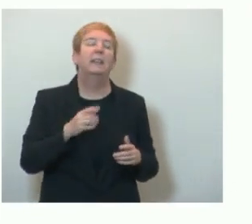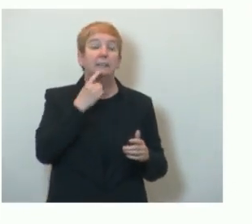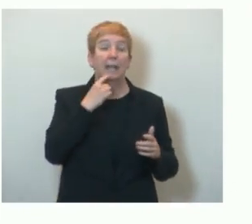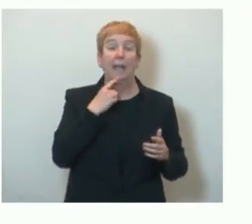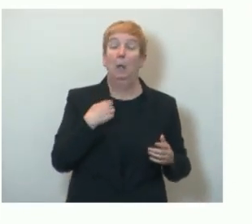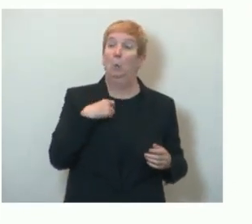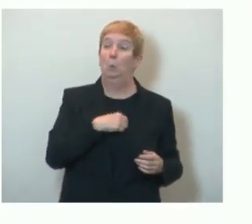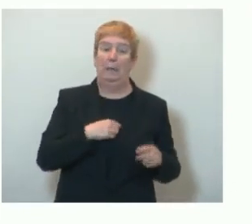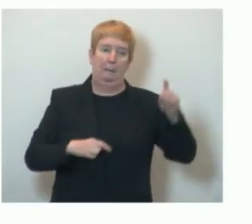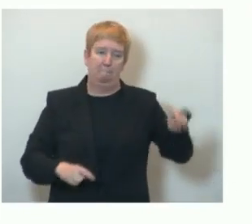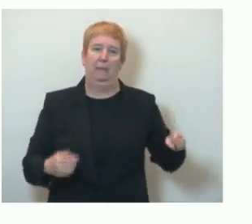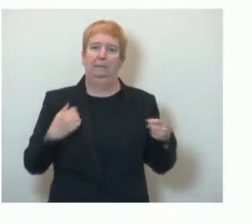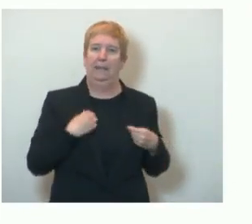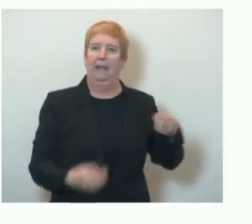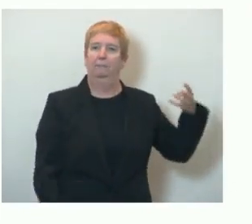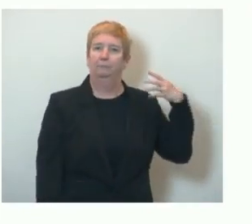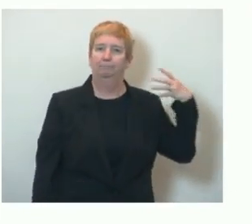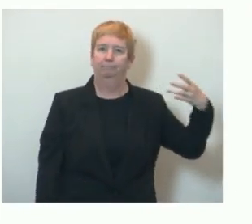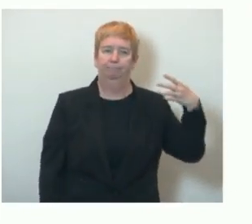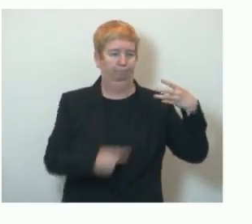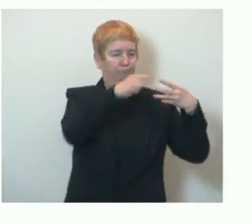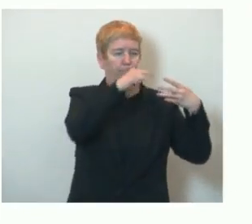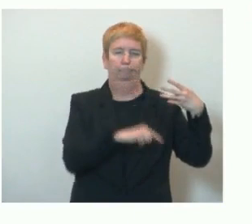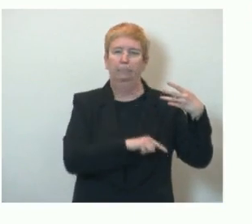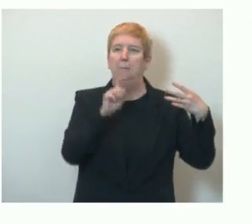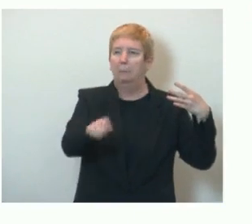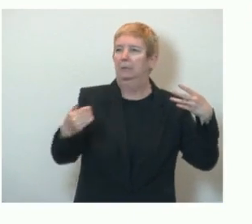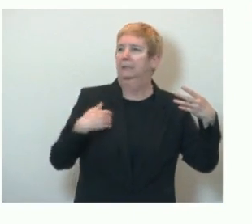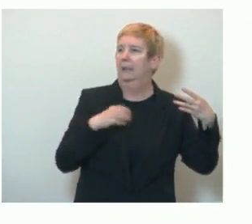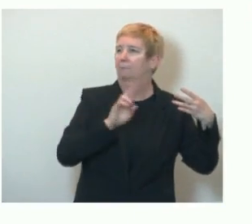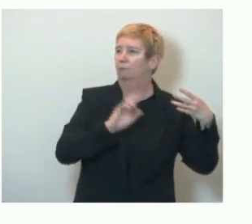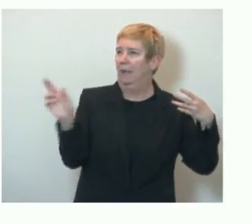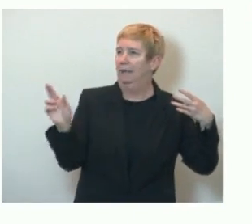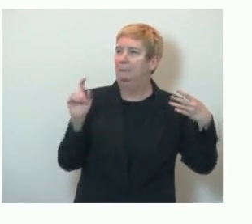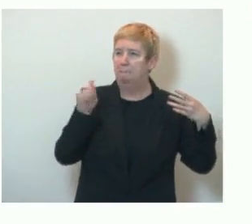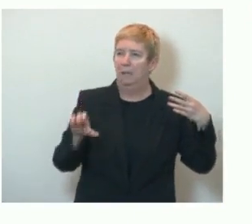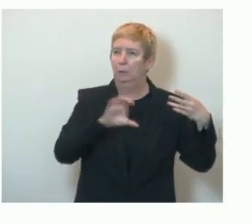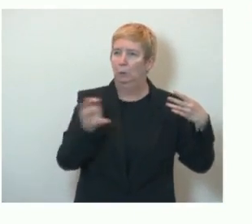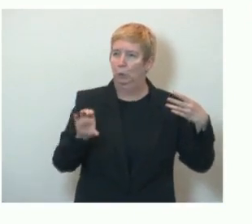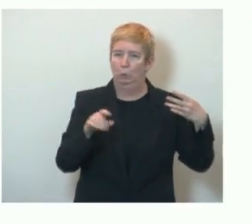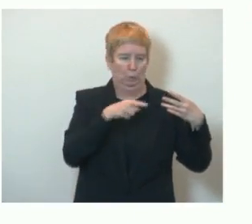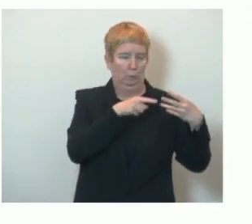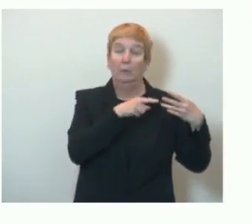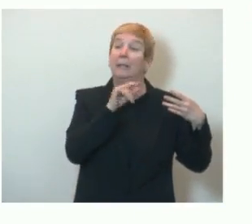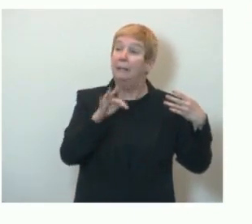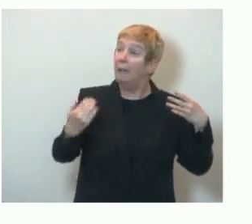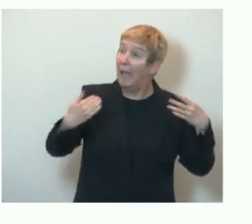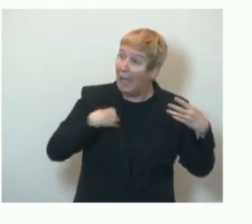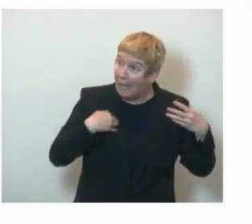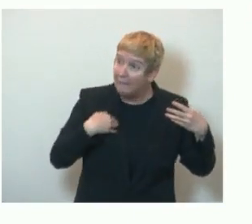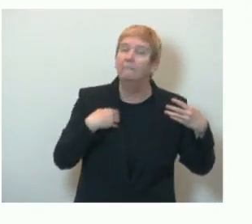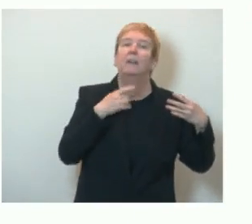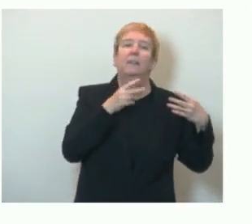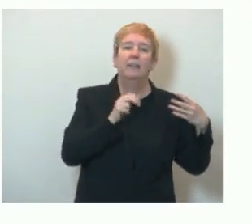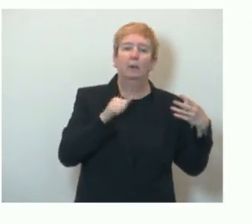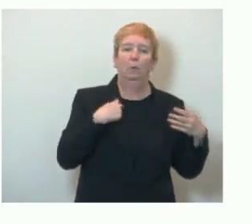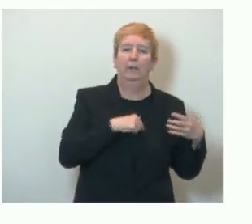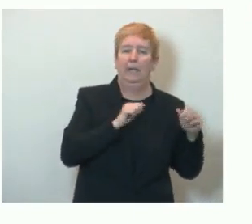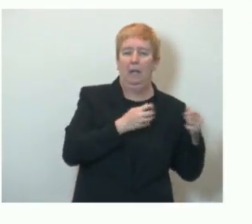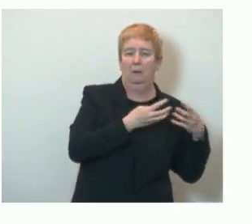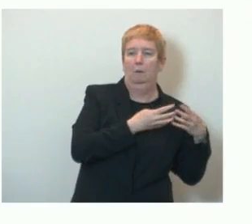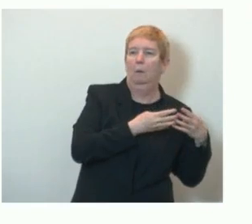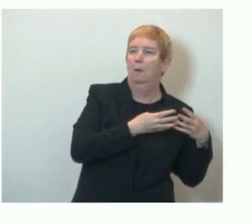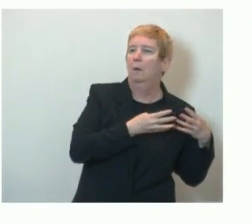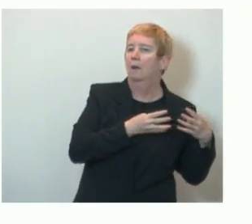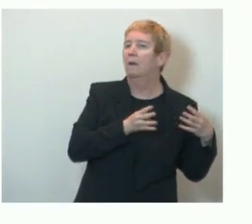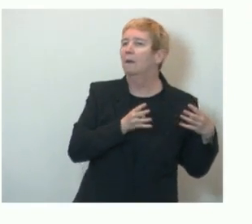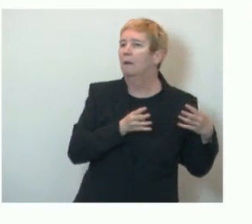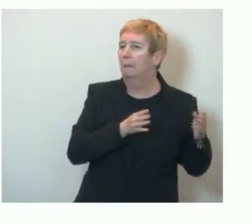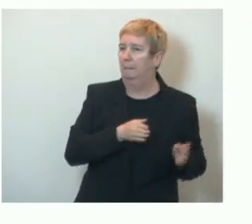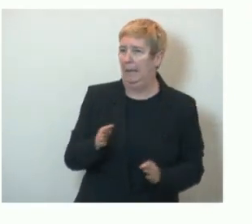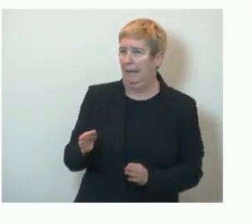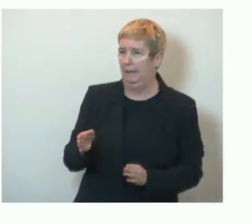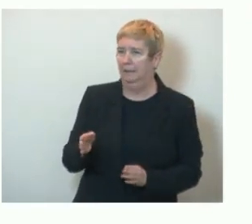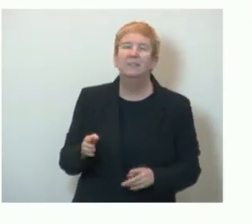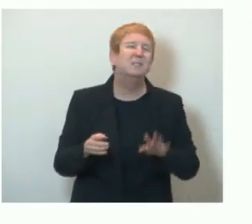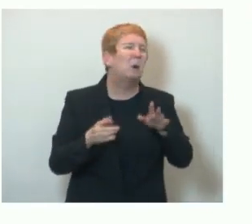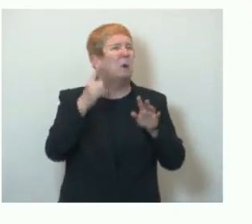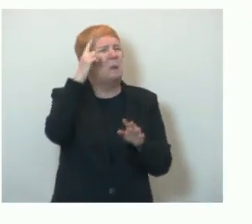THE PLANS HAVE HIM CALM IS THAT THEY HAVE GATING BRIGHT GATING CRITERIA HEATING CRITERIA SAY THESE ARE THE FOUR THINGS WE HAVE TO DO OR THESE ARE THE THINGS WE HAVE TO DO TO OPEN